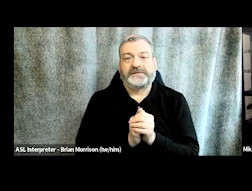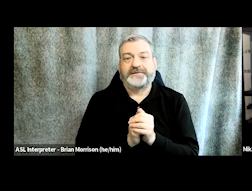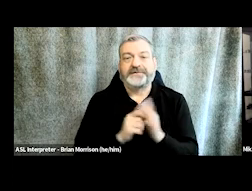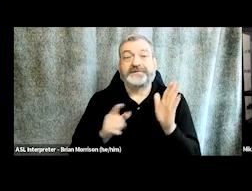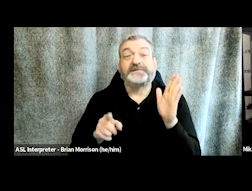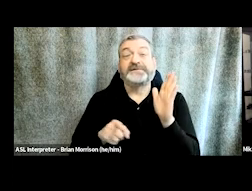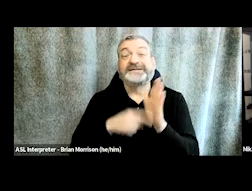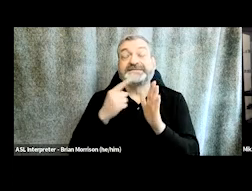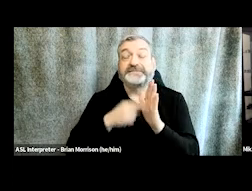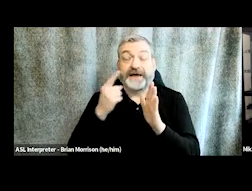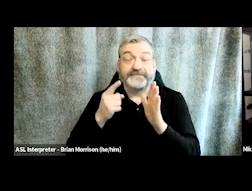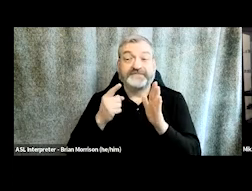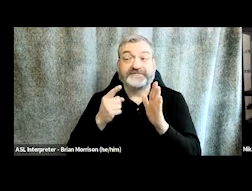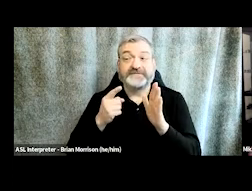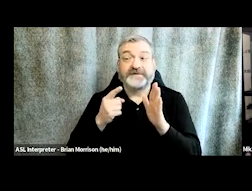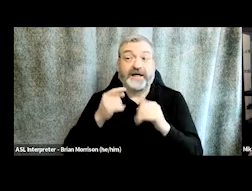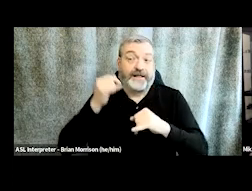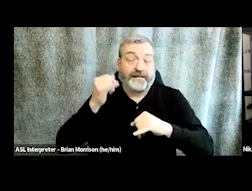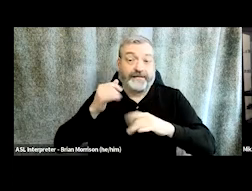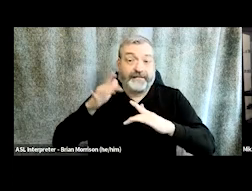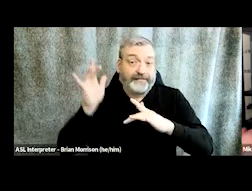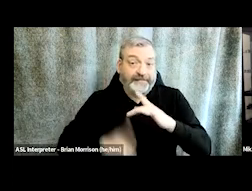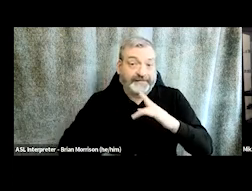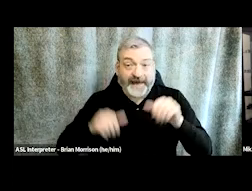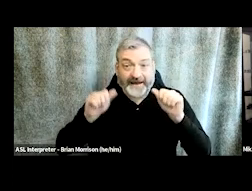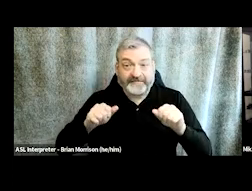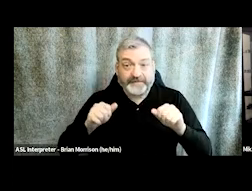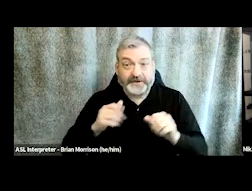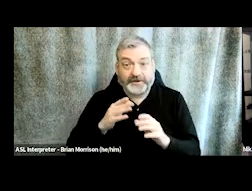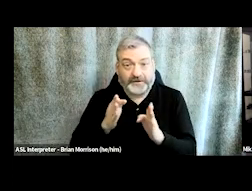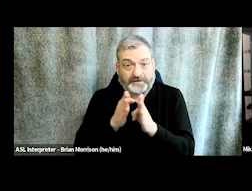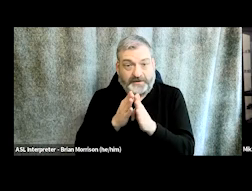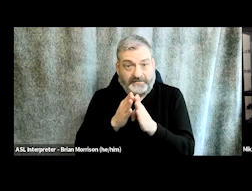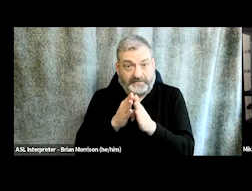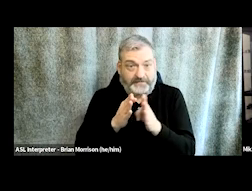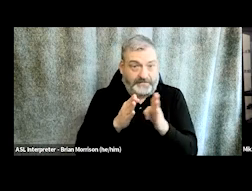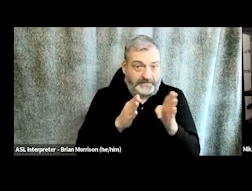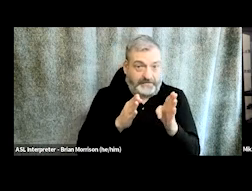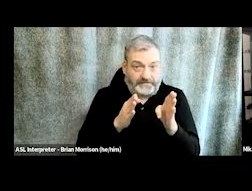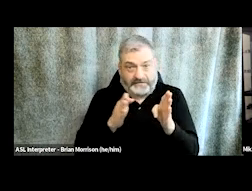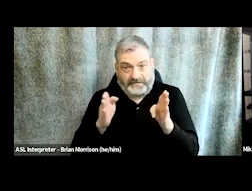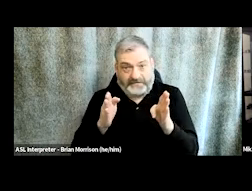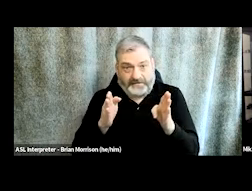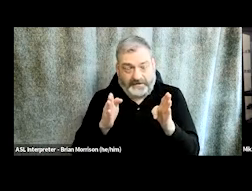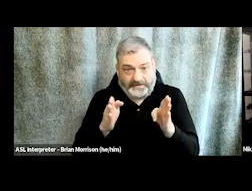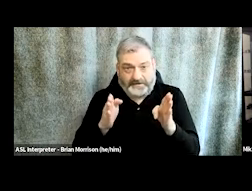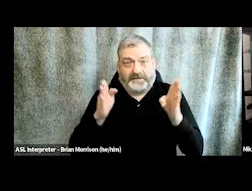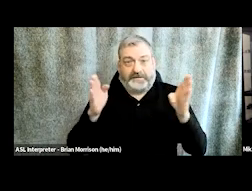in more than one direction, where you have both diminished ability all the way through to completely not able to take the action that we've created.